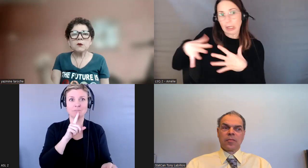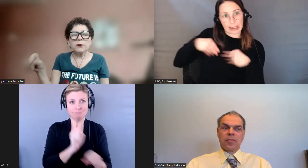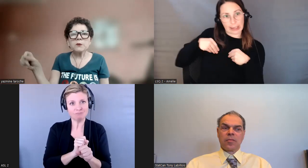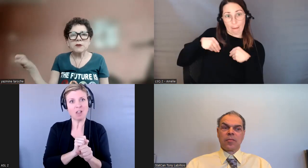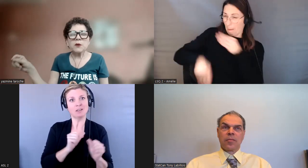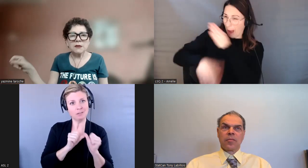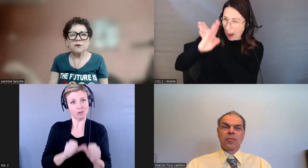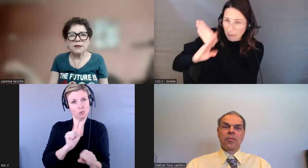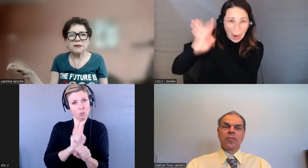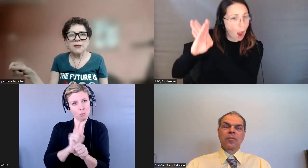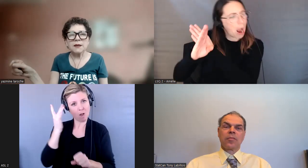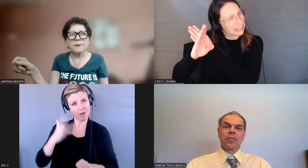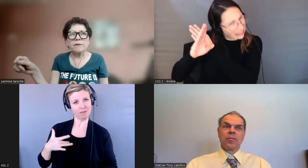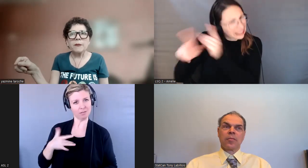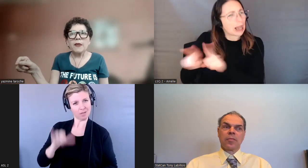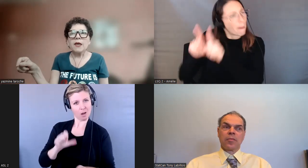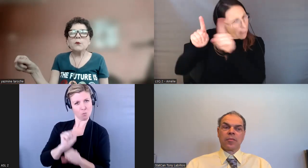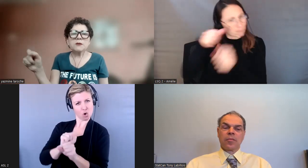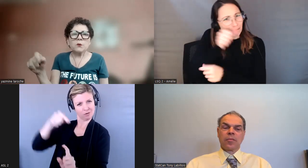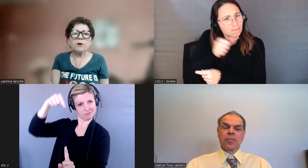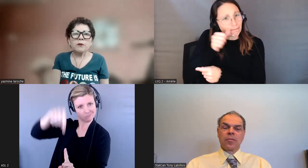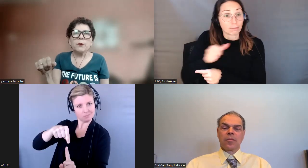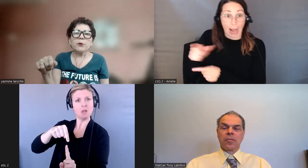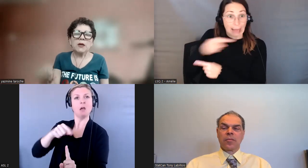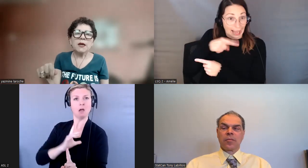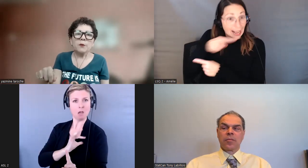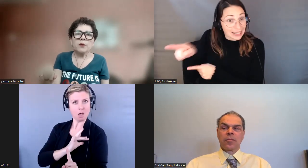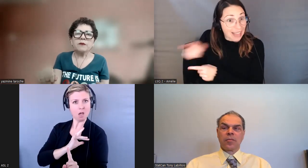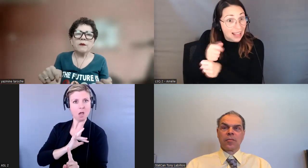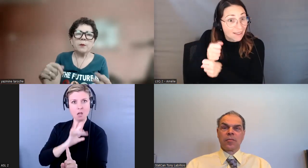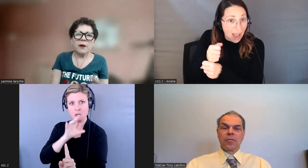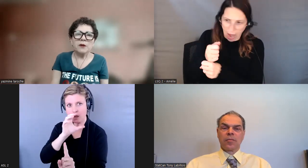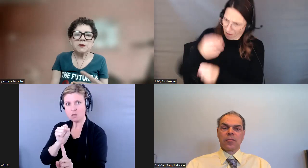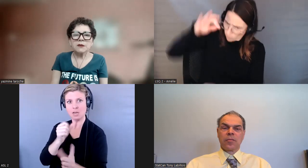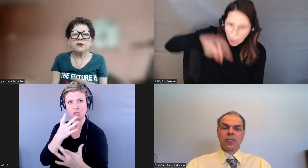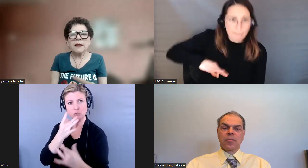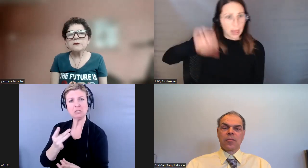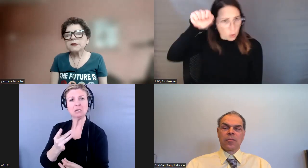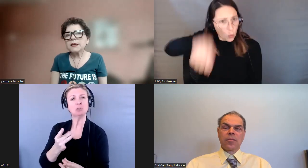the work was so interesting it was worth putting up with the barriers and the challenges that